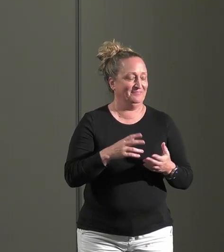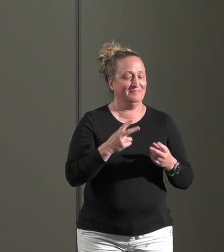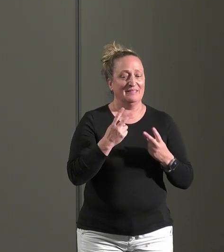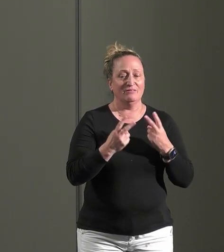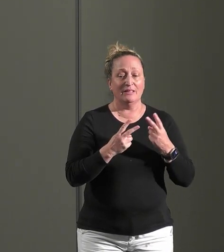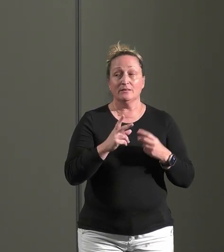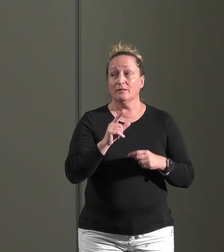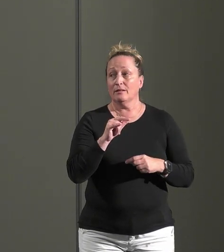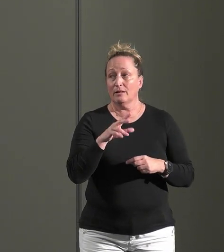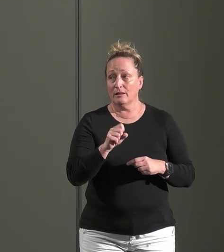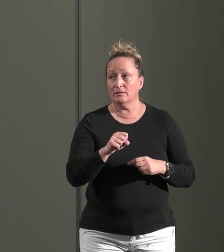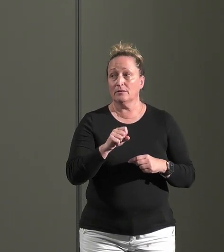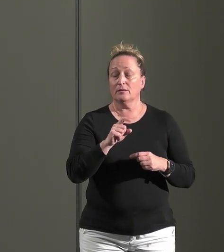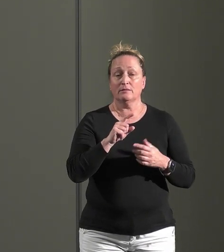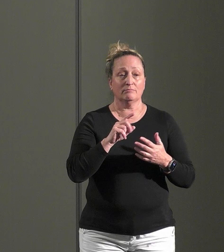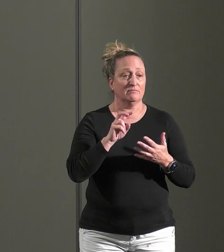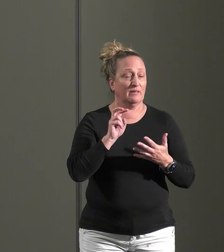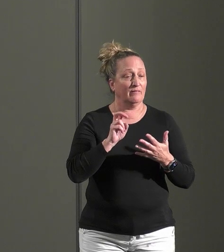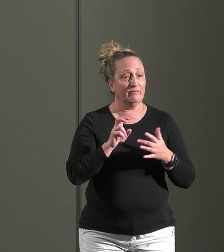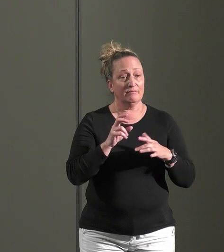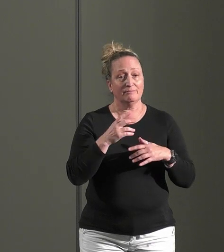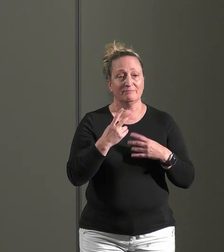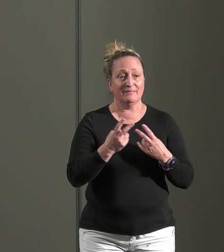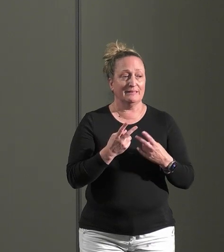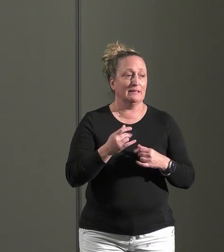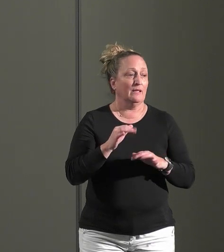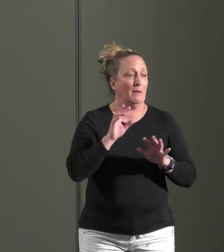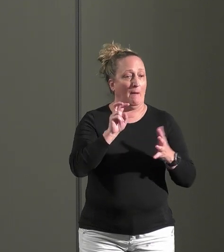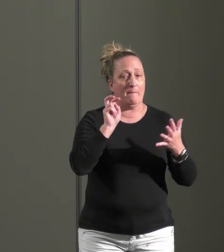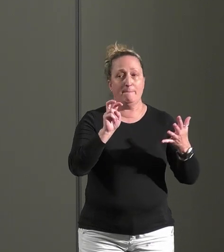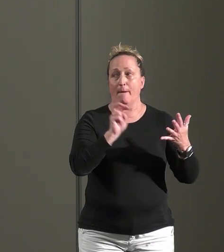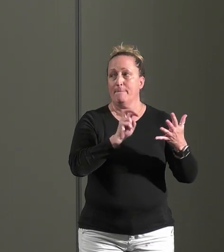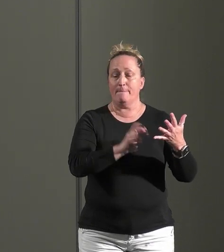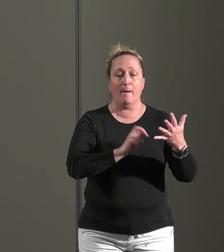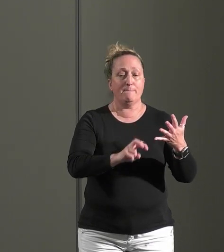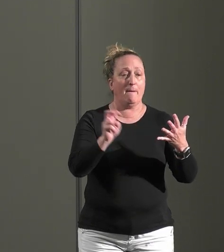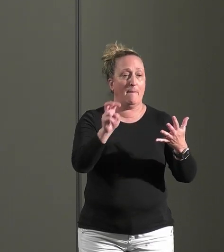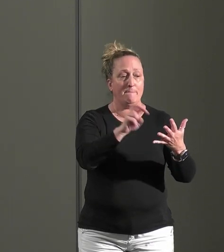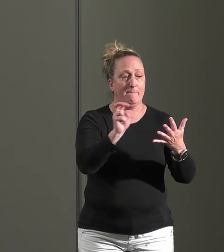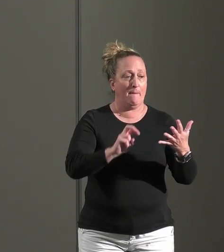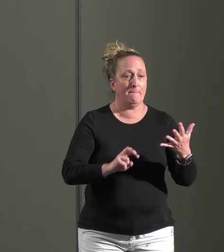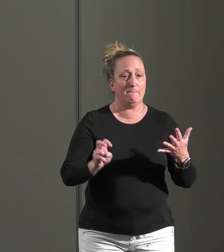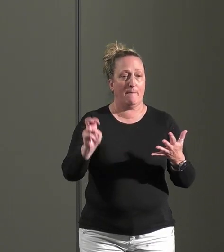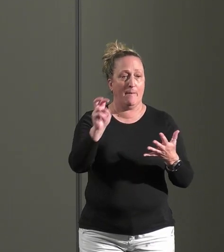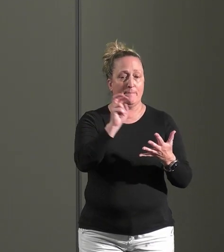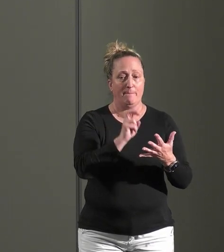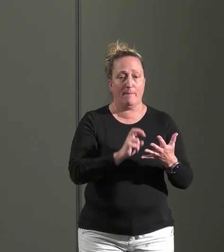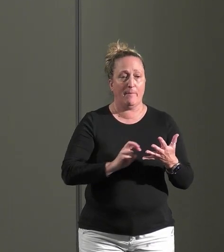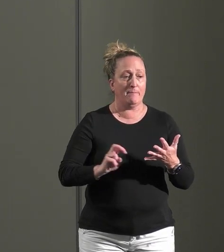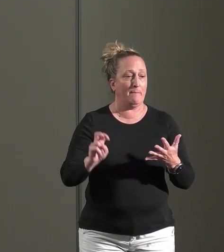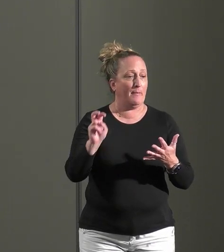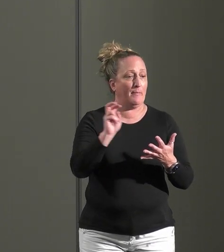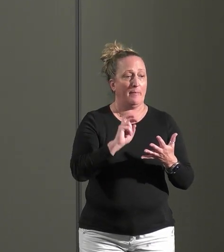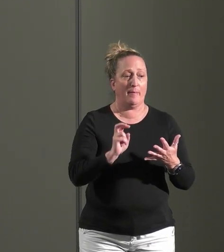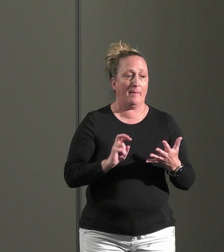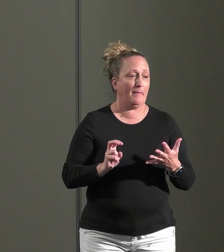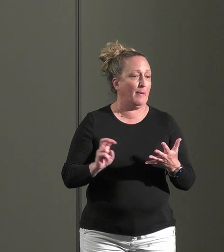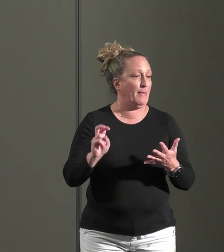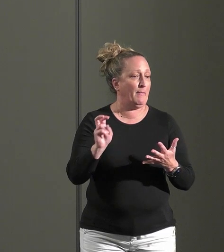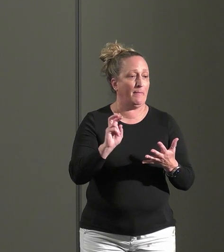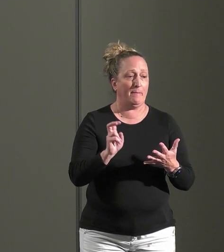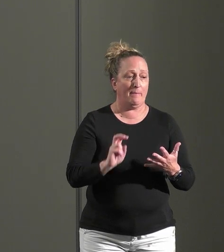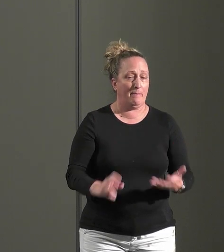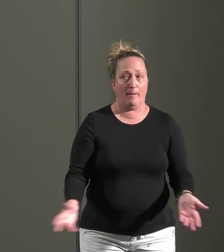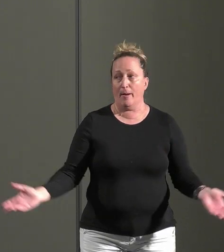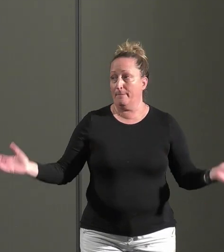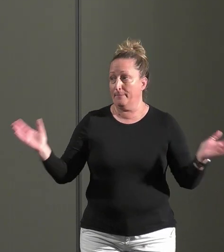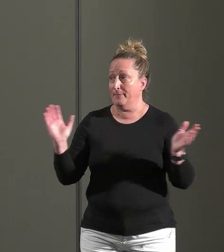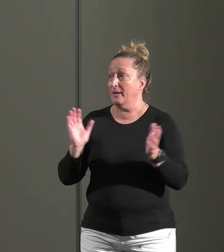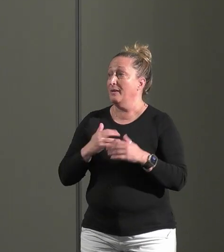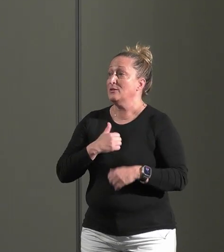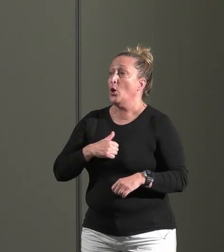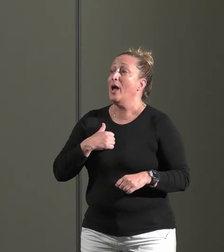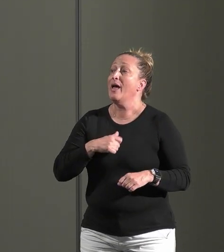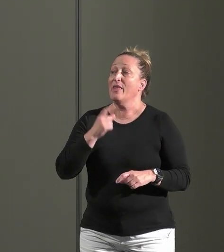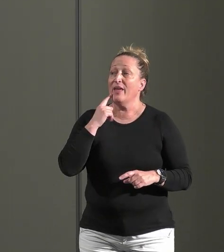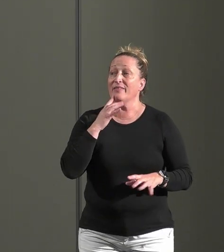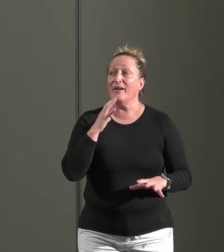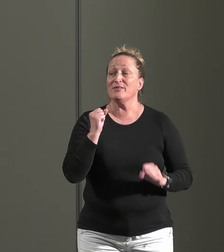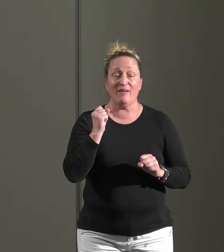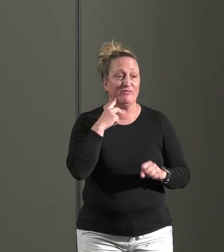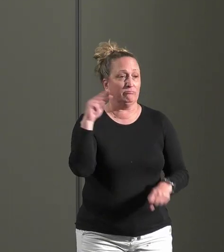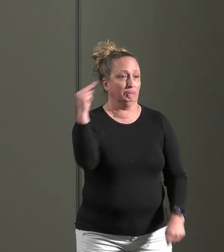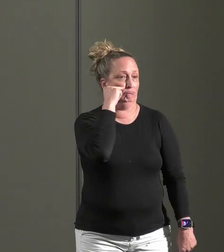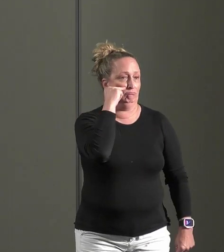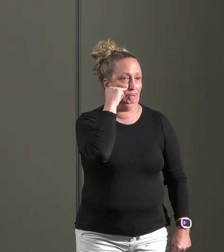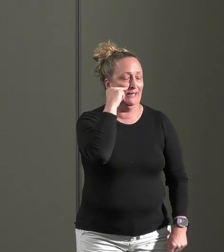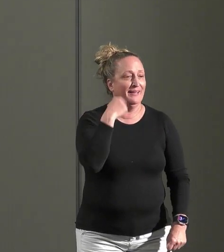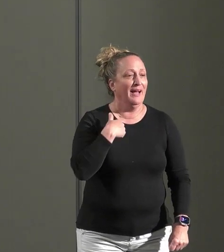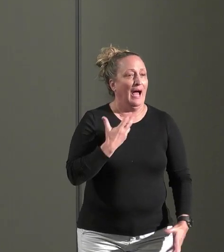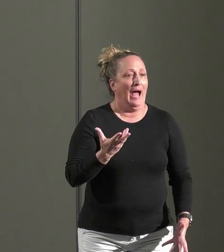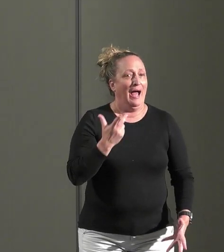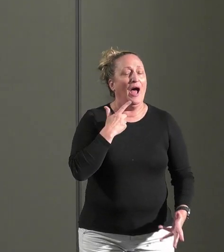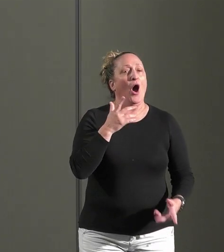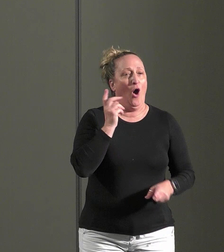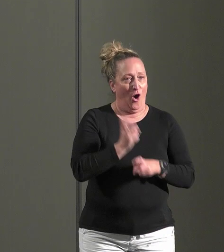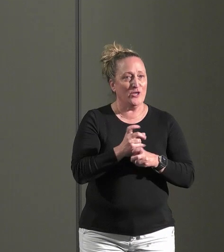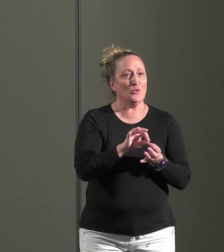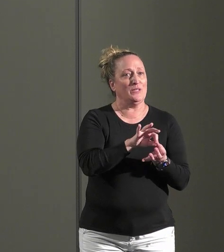(screen reader). >> I'm sorry it is quick to translate.